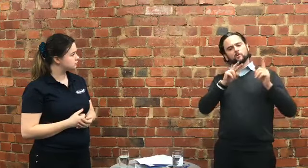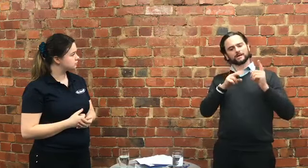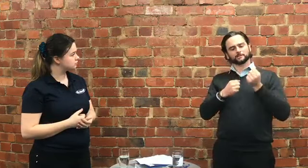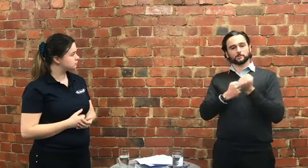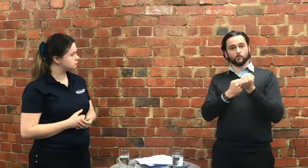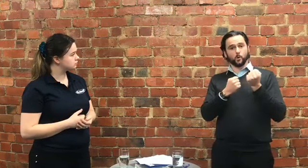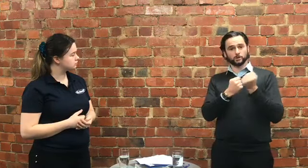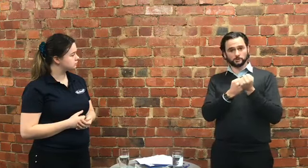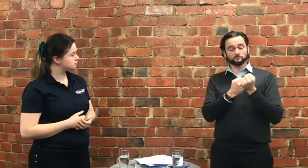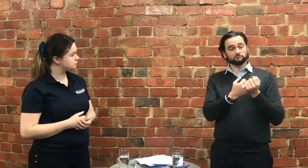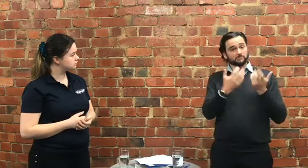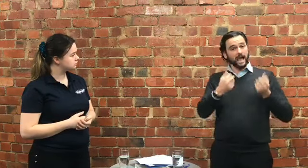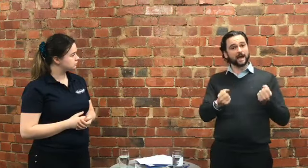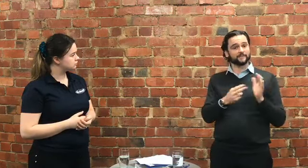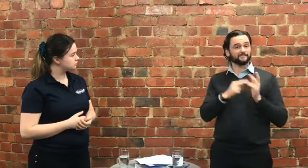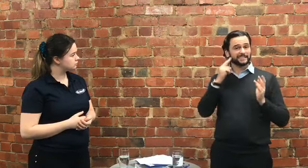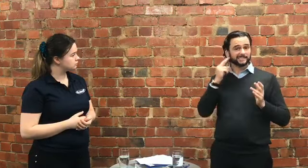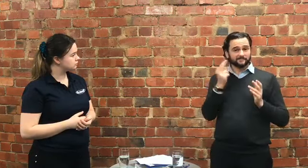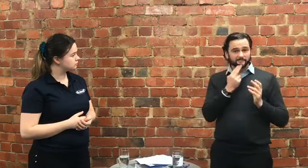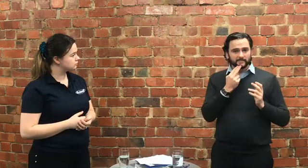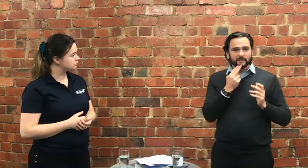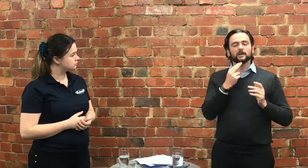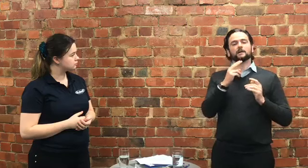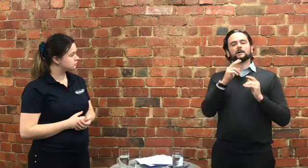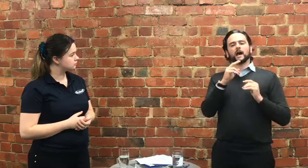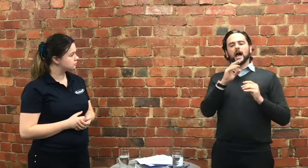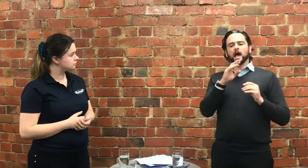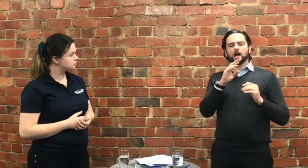Yeah we do, we have mentoring support at Vicdeaf,